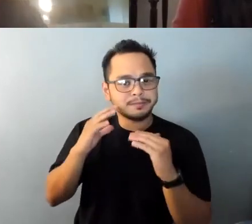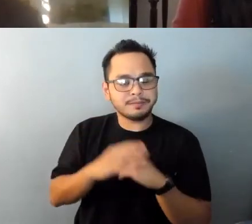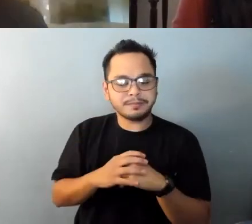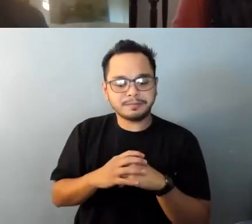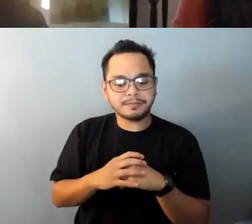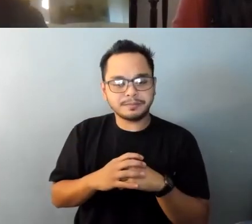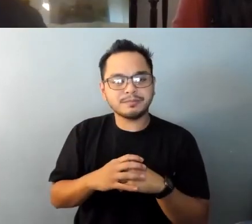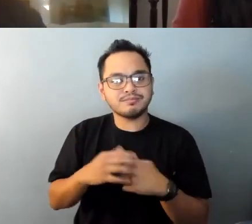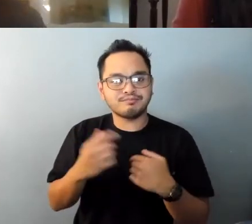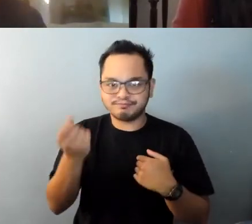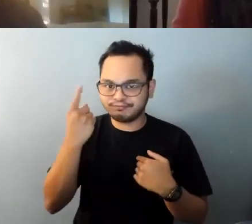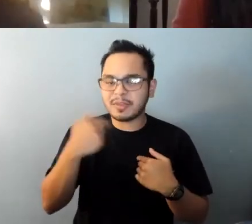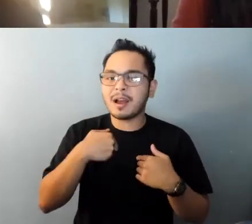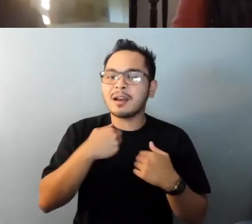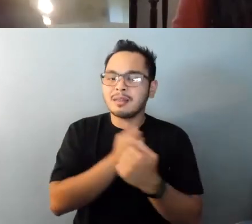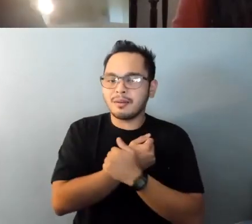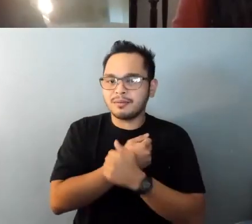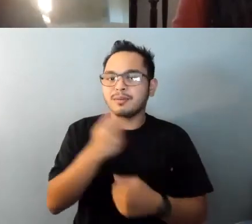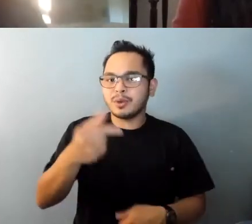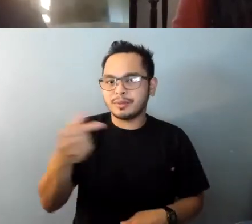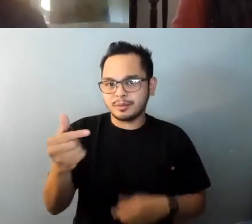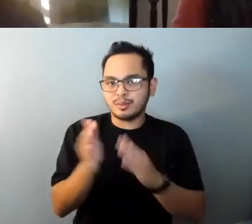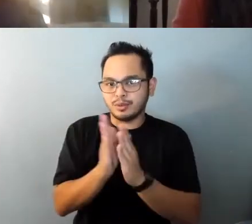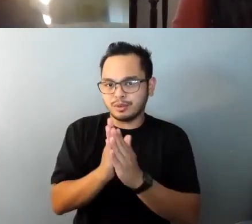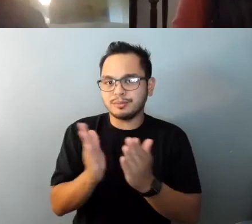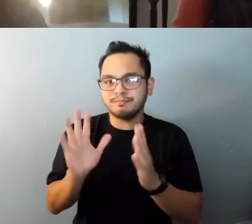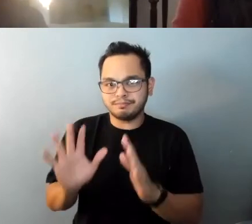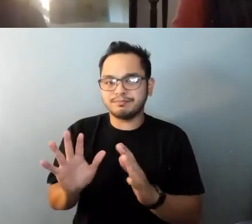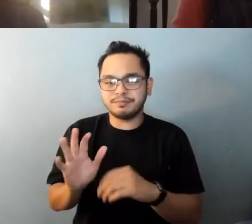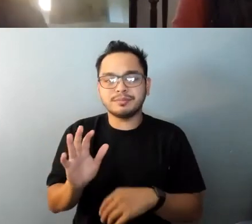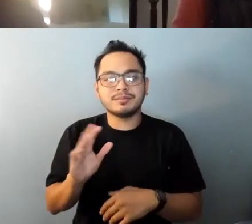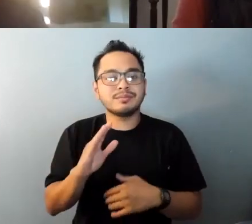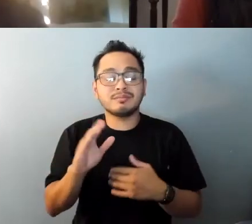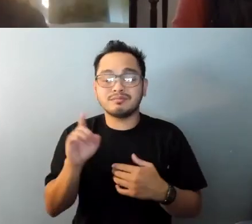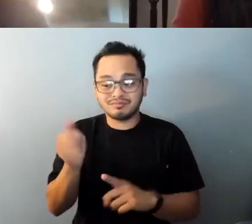in love with the great Gatsby is a novel, for all of its problems, all of the places